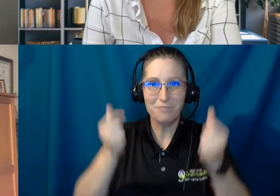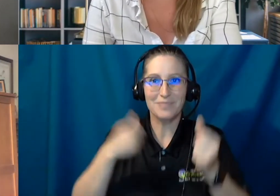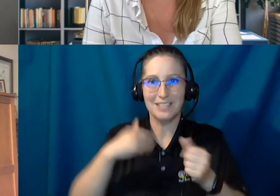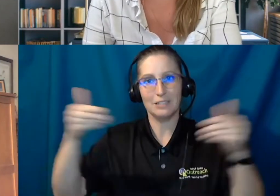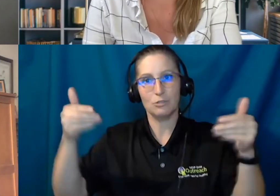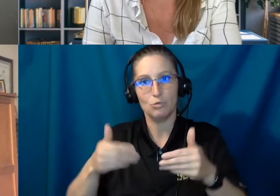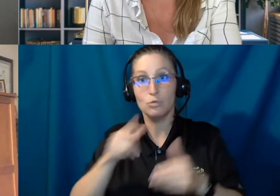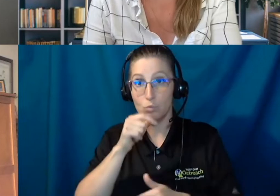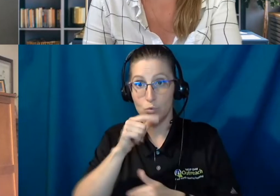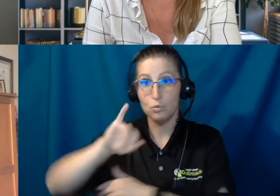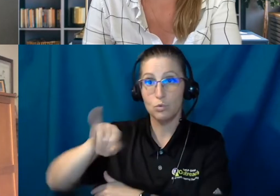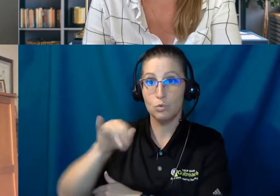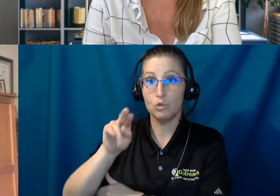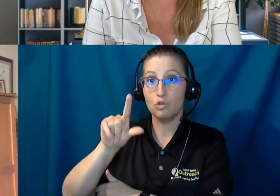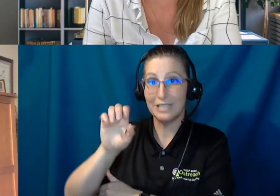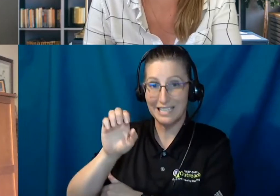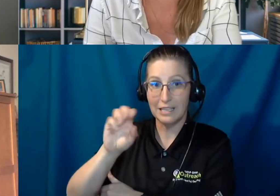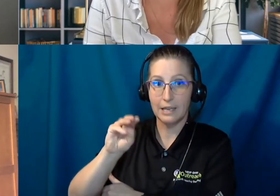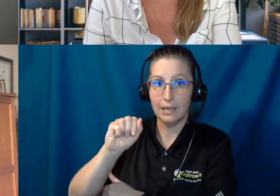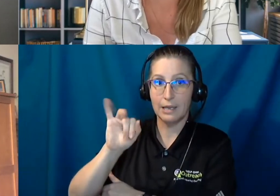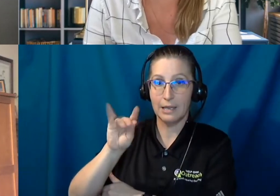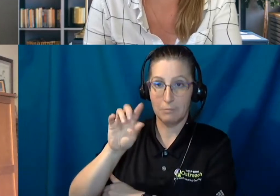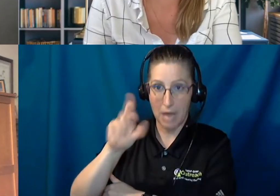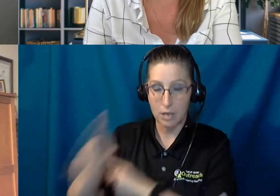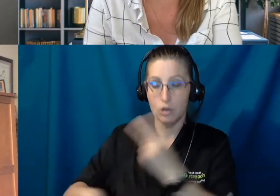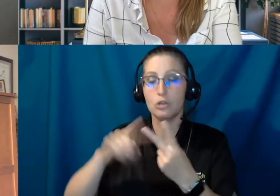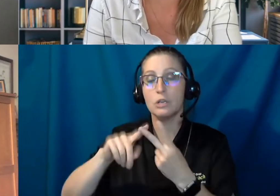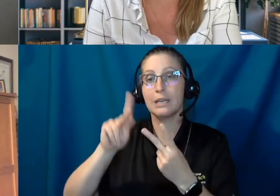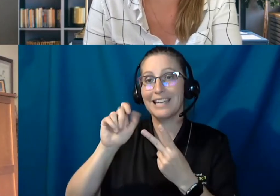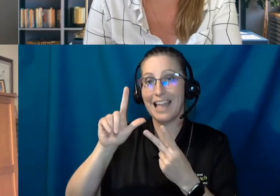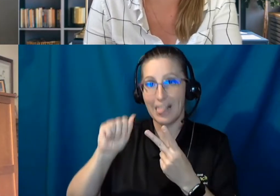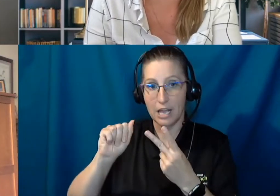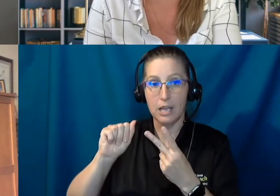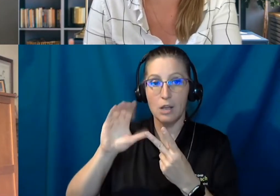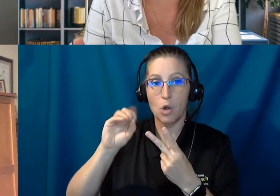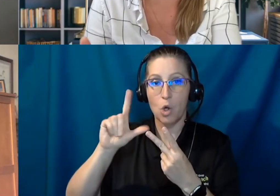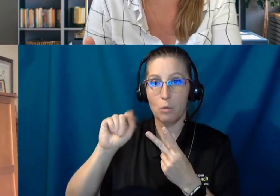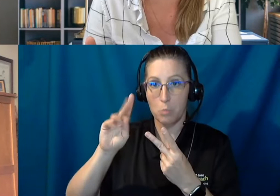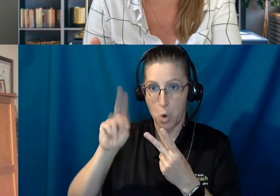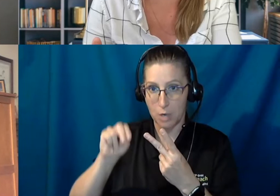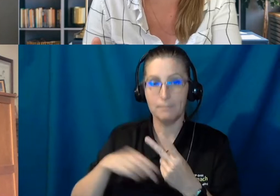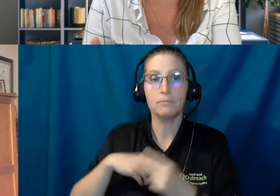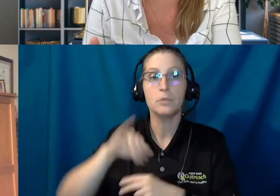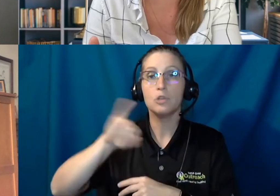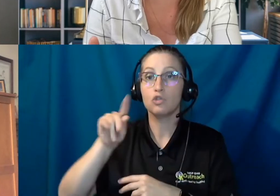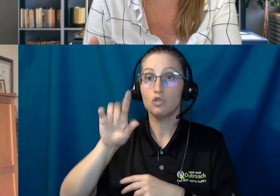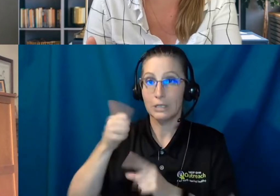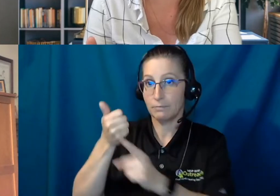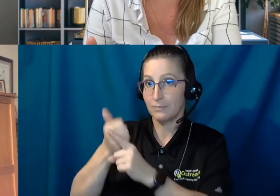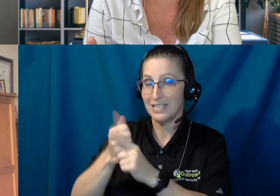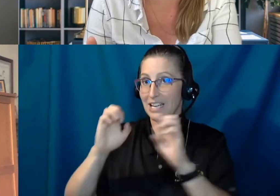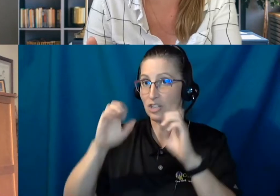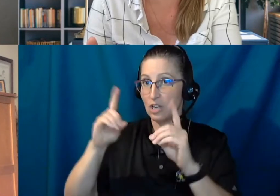Maier and Kayla Coborn. Julie Maier is an Educational Specialist for the California